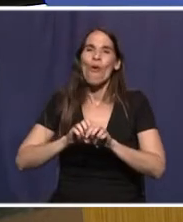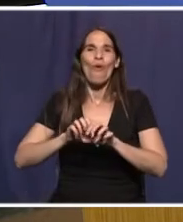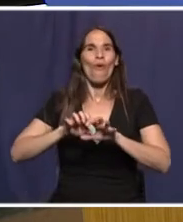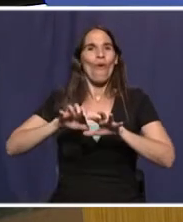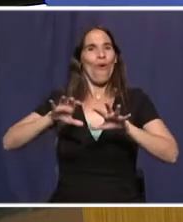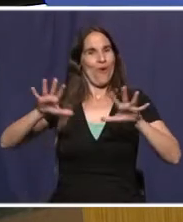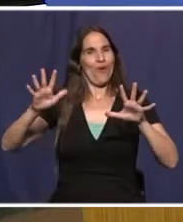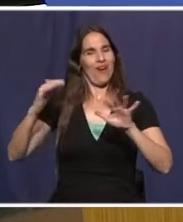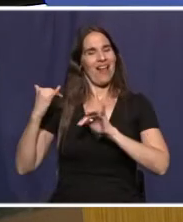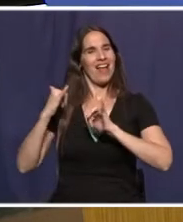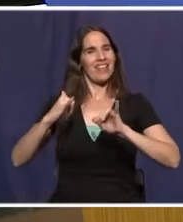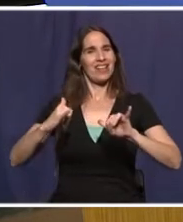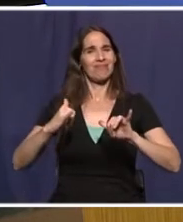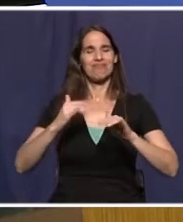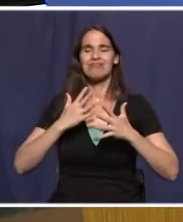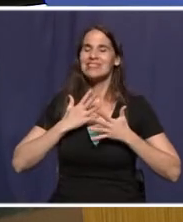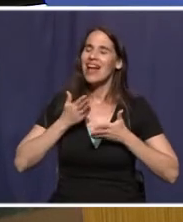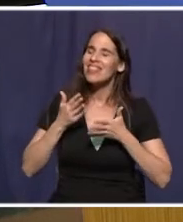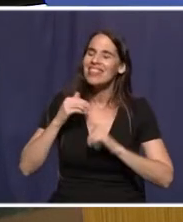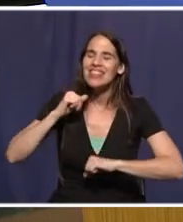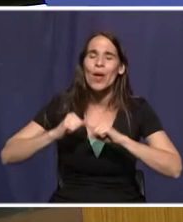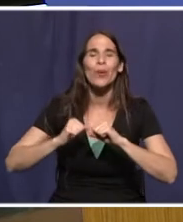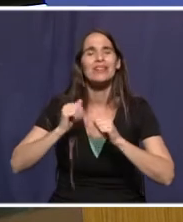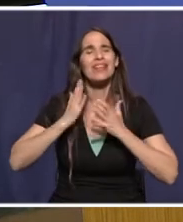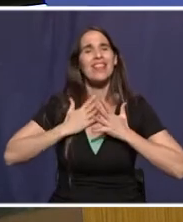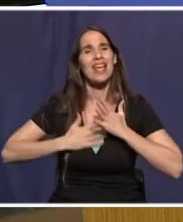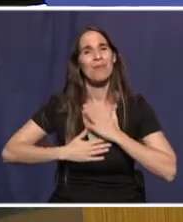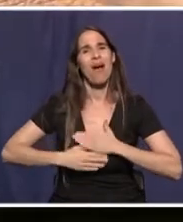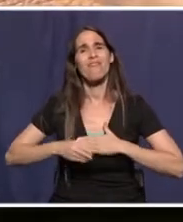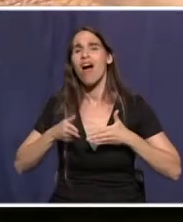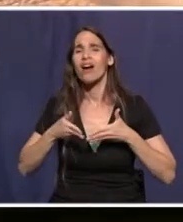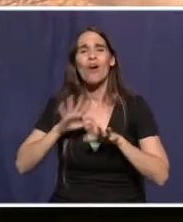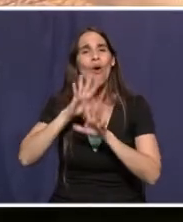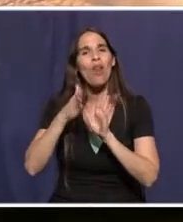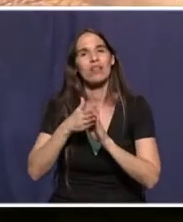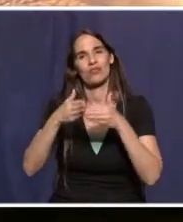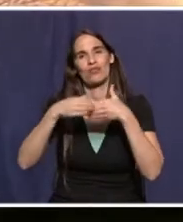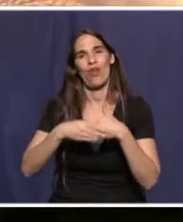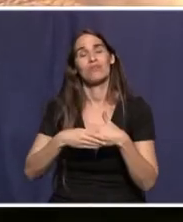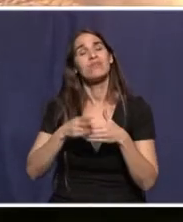Her ways are of pleasantness and her paths are peace. That is our way, that is our Judaism